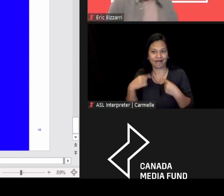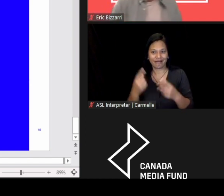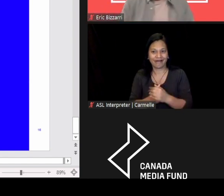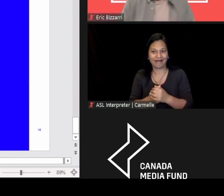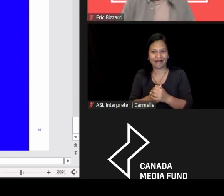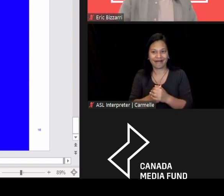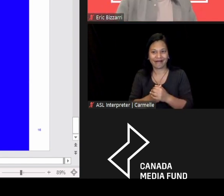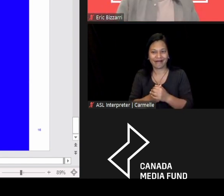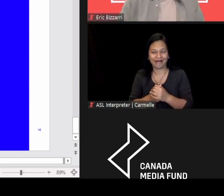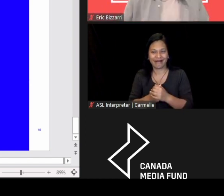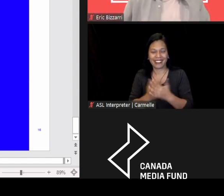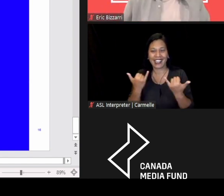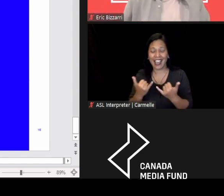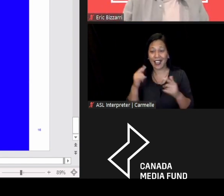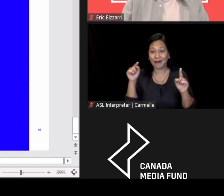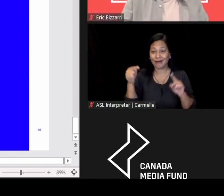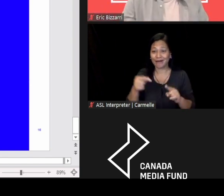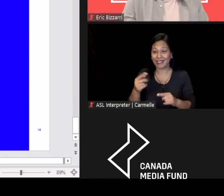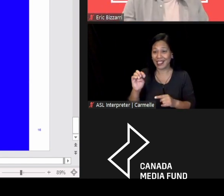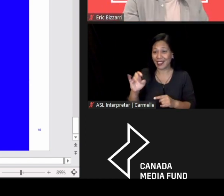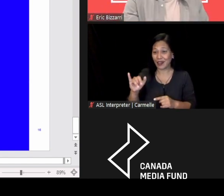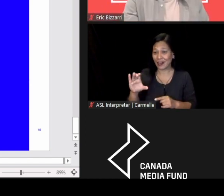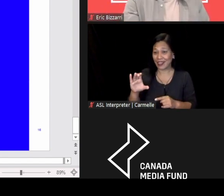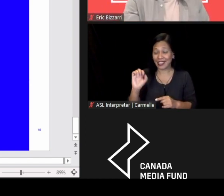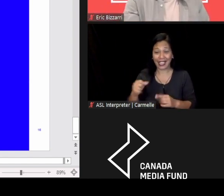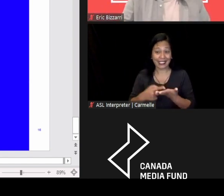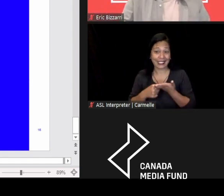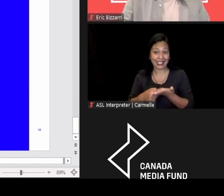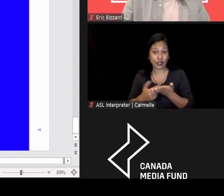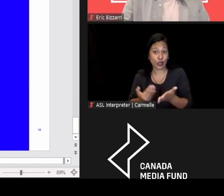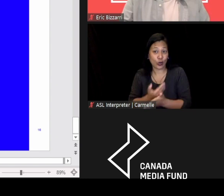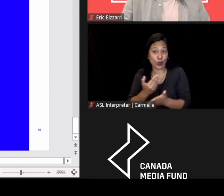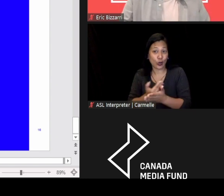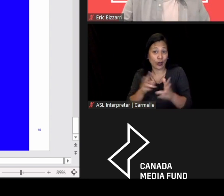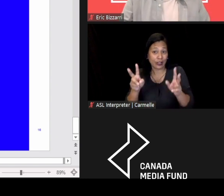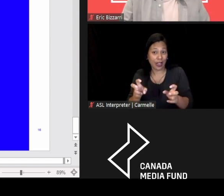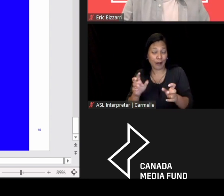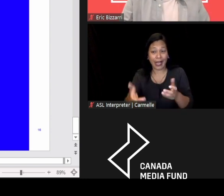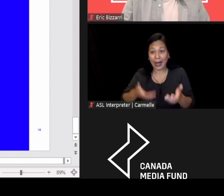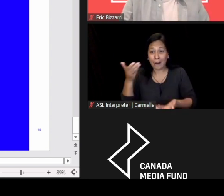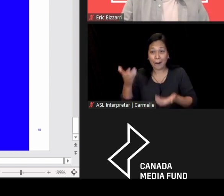push it back to Eric here and maybe we can have a discussion of new things and we can unpack a little bit of what I said.